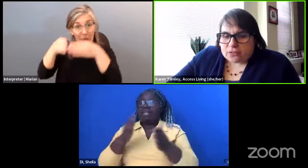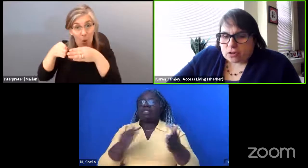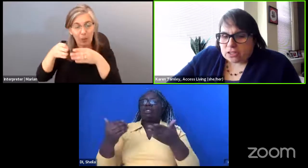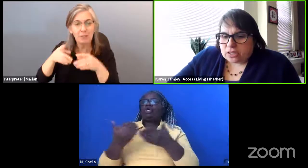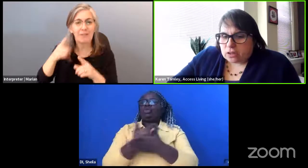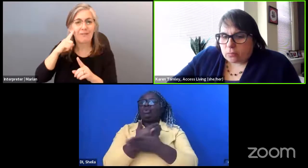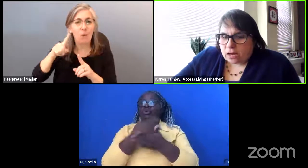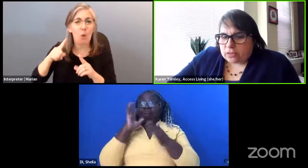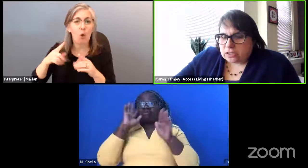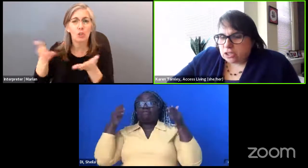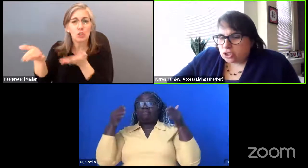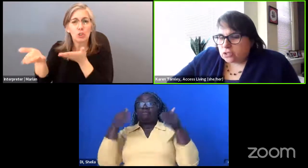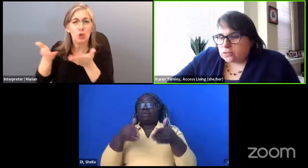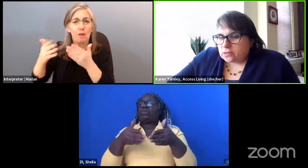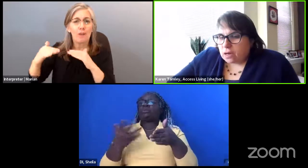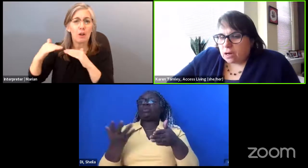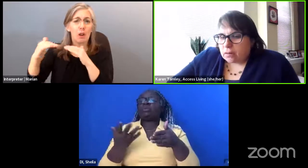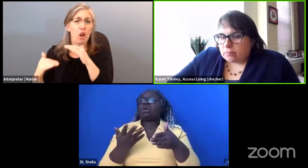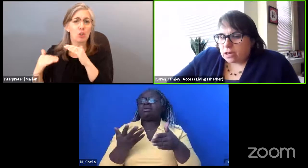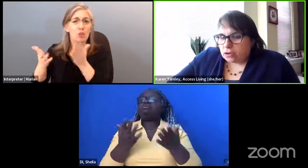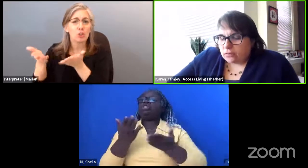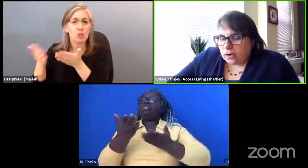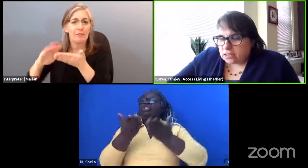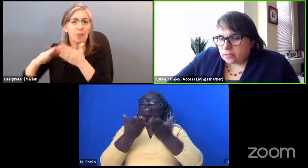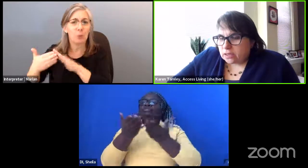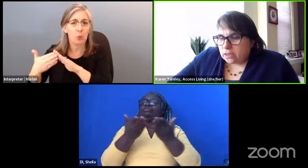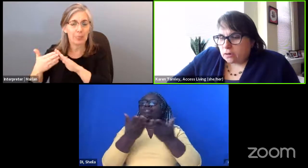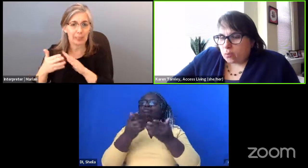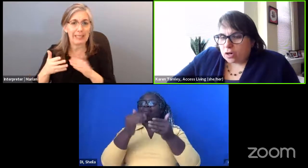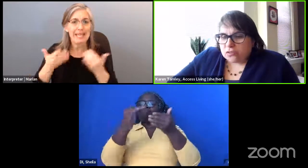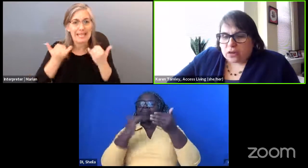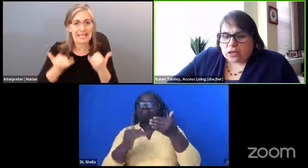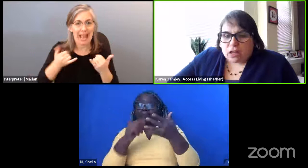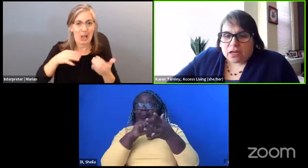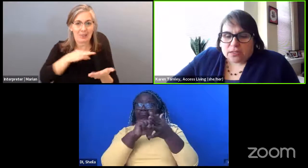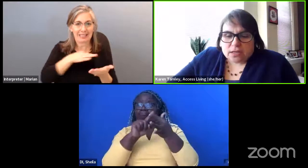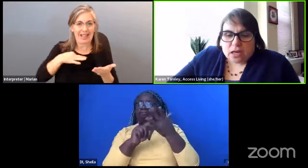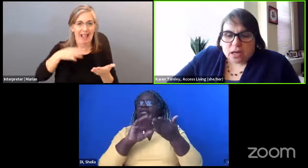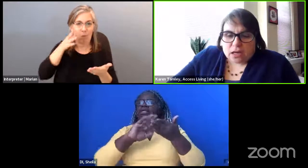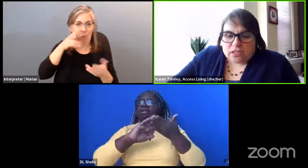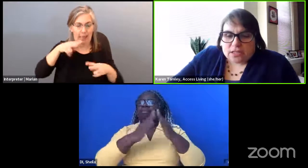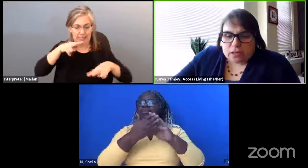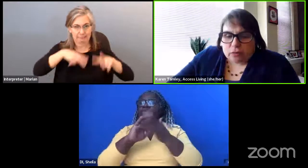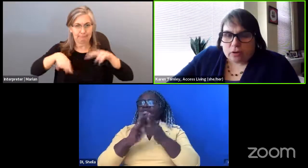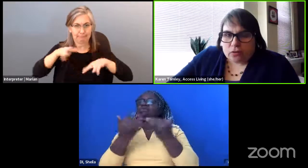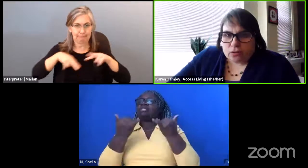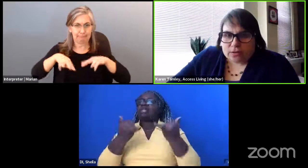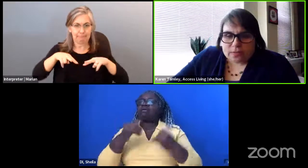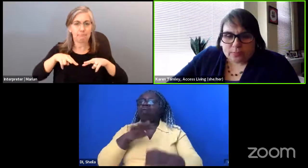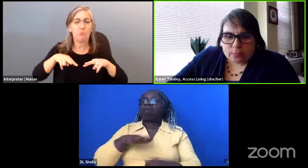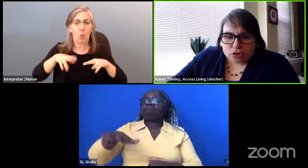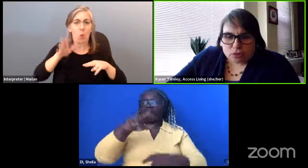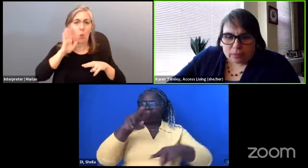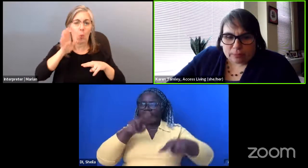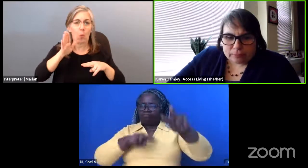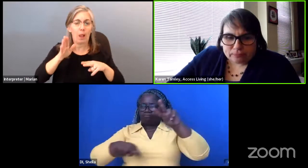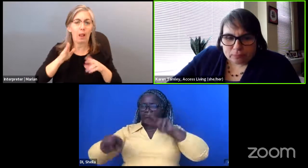Staff is going to take the Committee's recommendations under advisement and work to finalize the itinerary for the September trip.